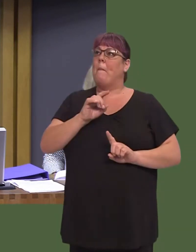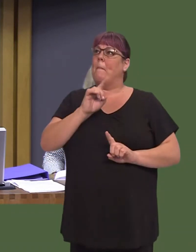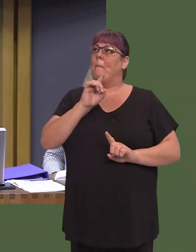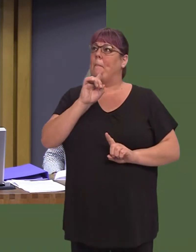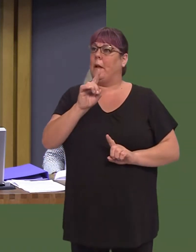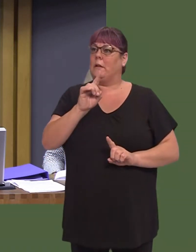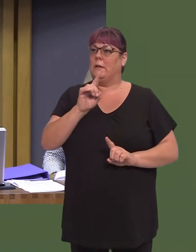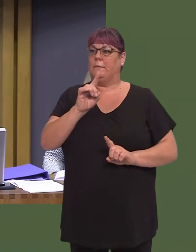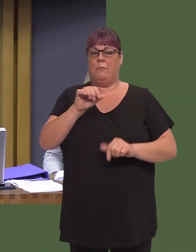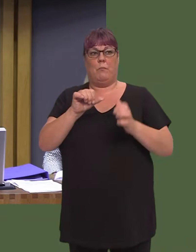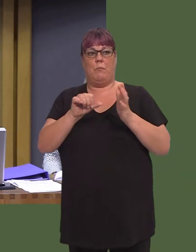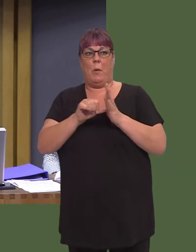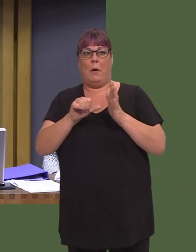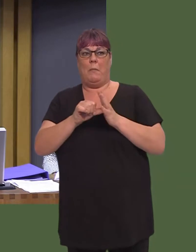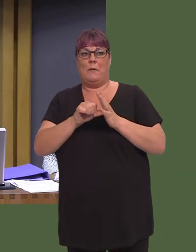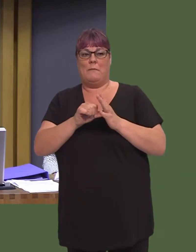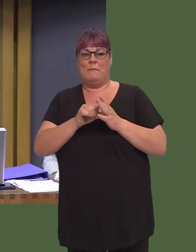enough houses for the people who need to live in them?